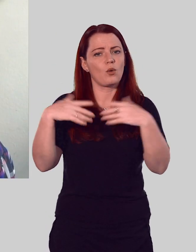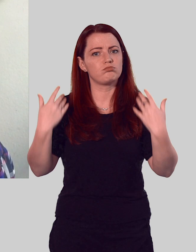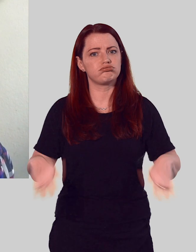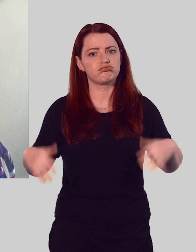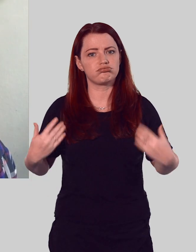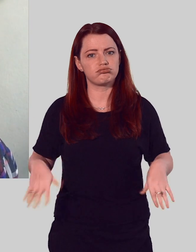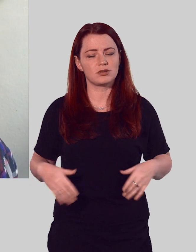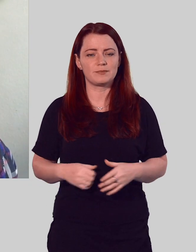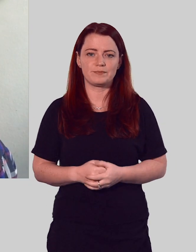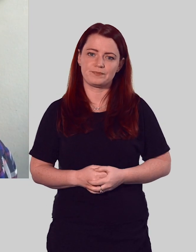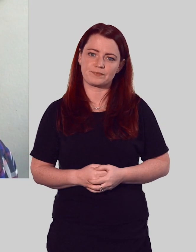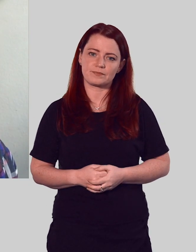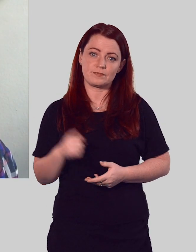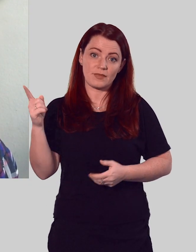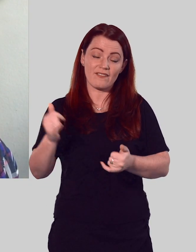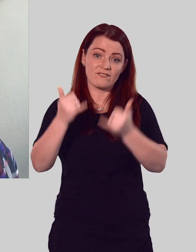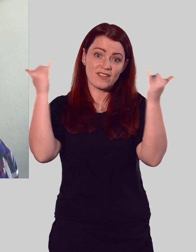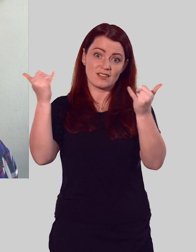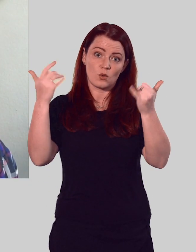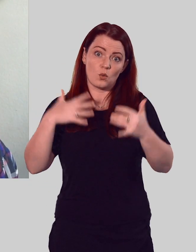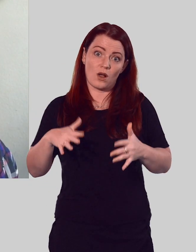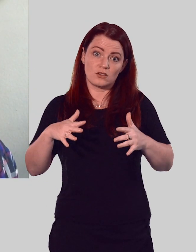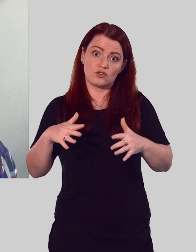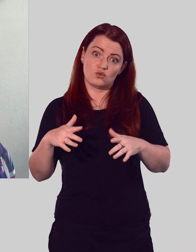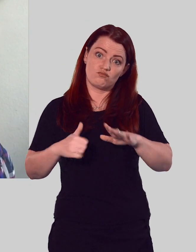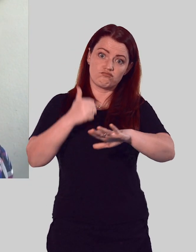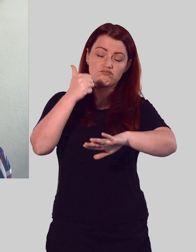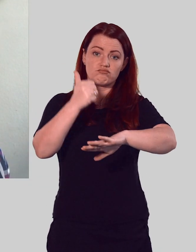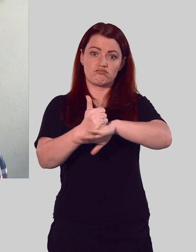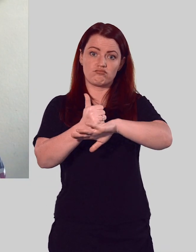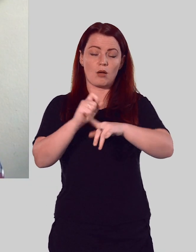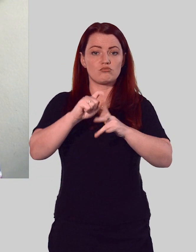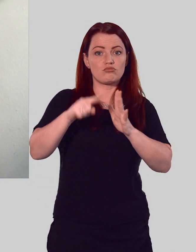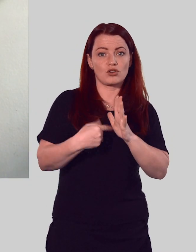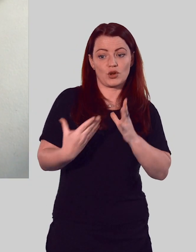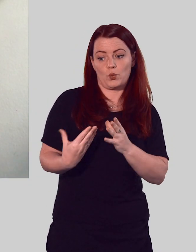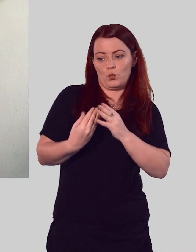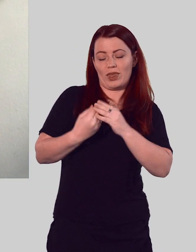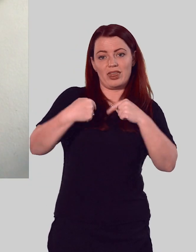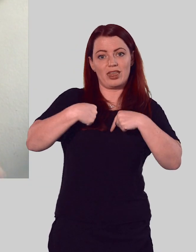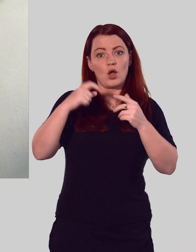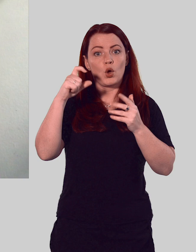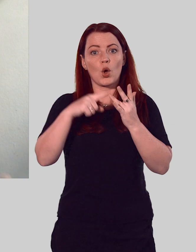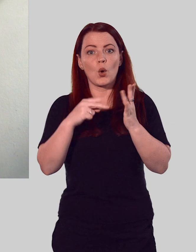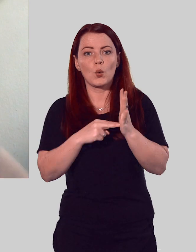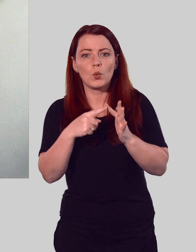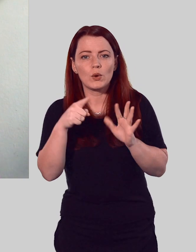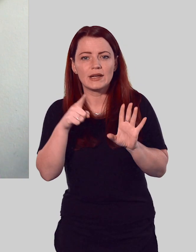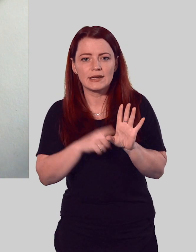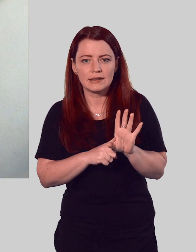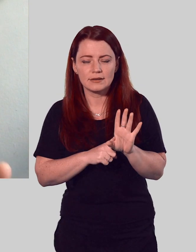The festival wanted to commission a piece from Coney and the starting point was to think about what is the thing that